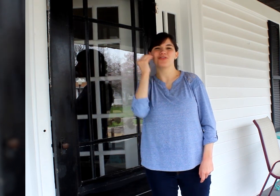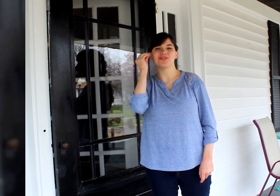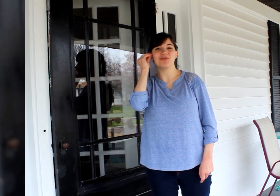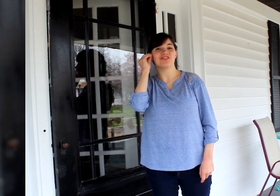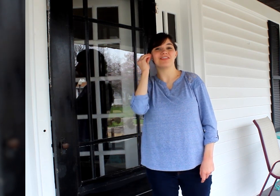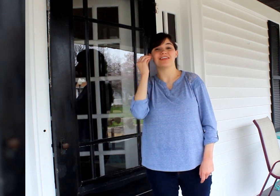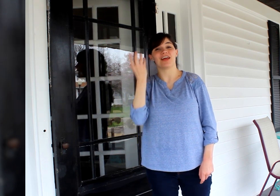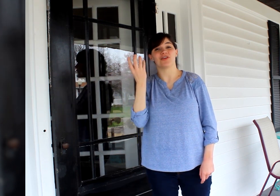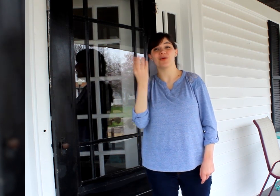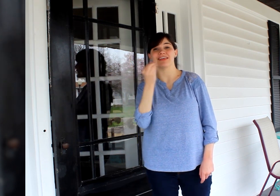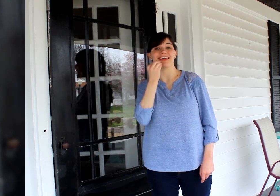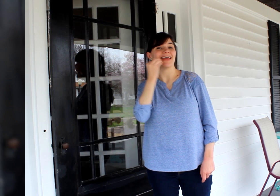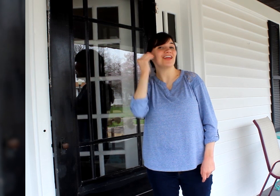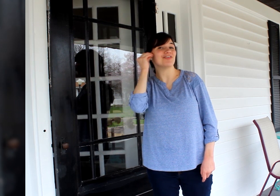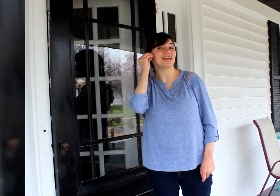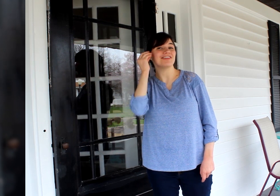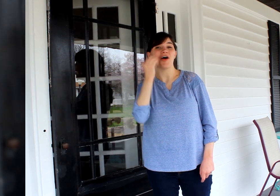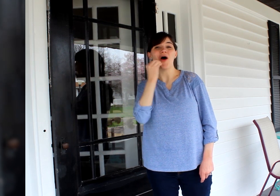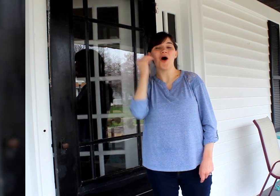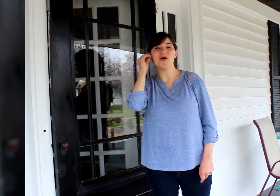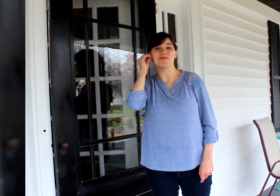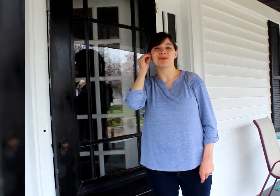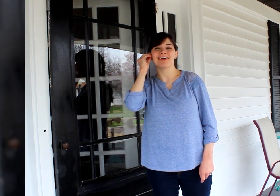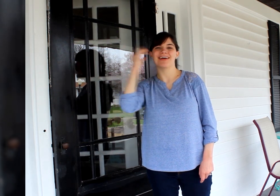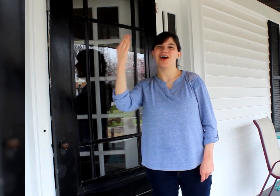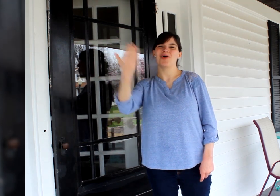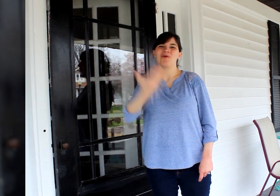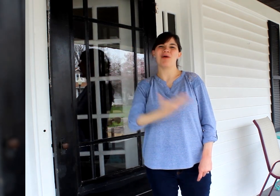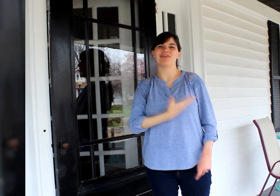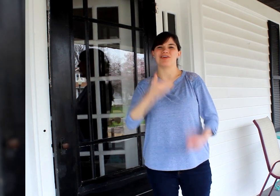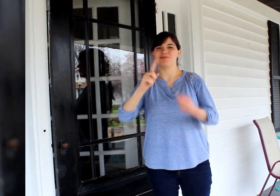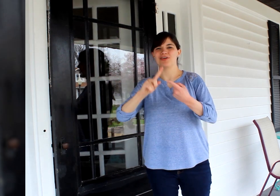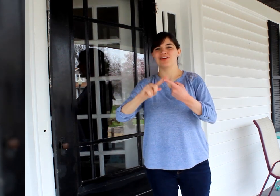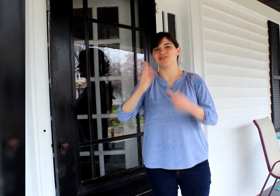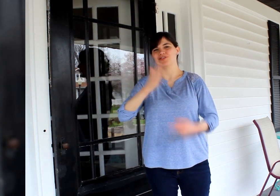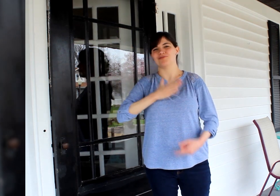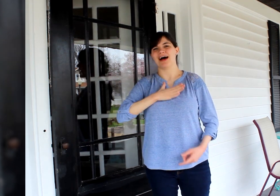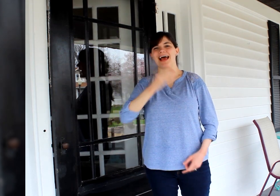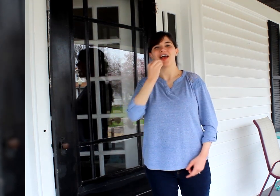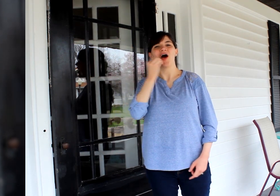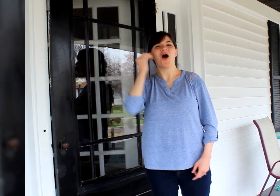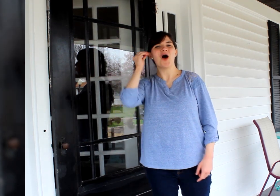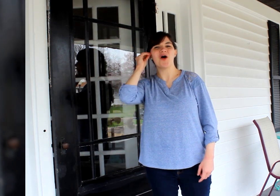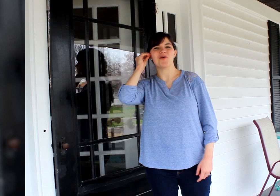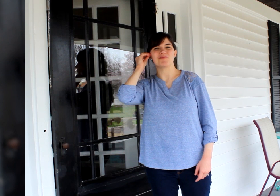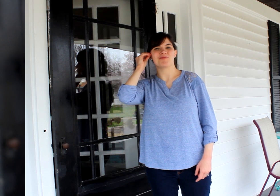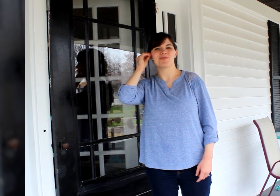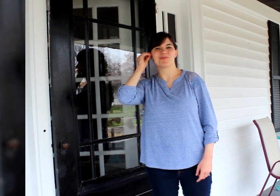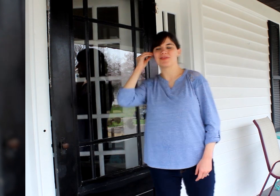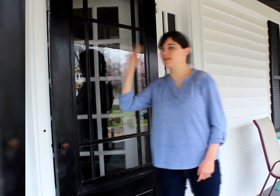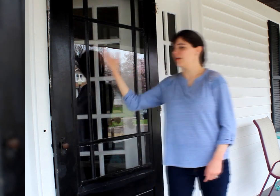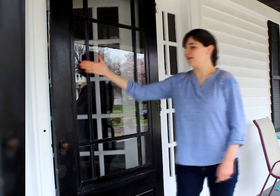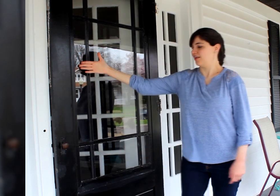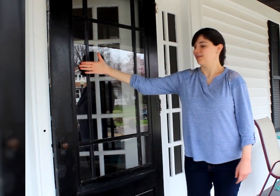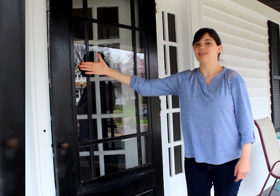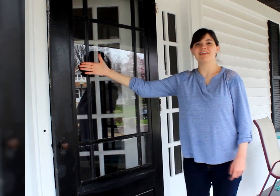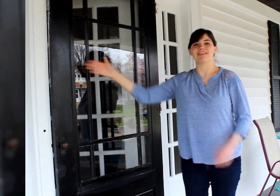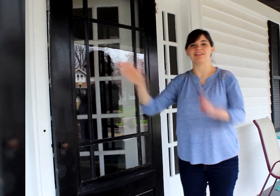those two motions together quickly and you get home. "Welcome to my home." This is